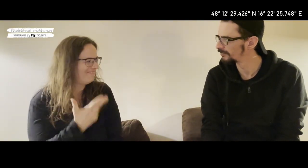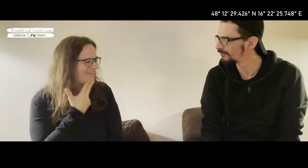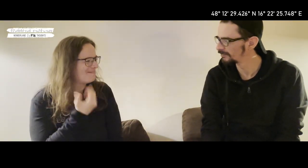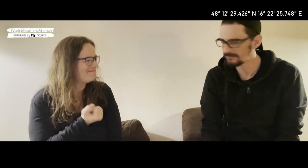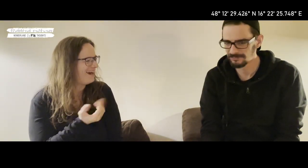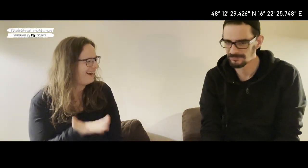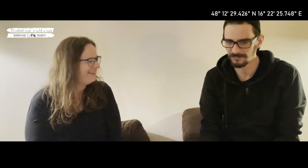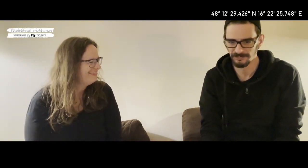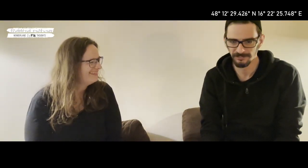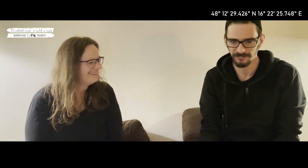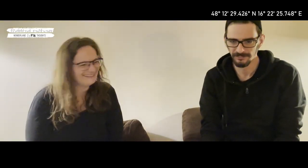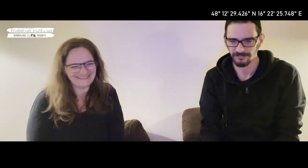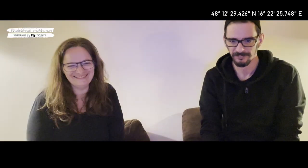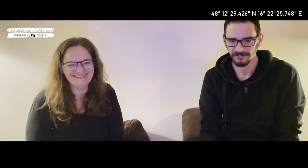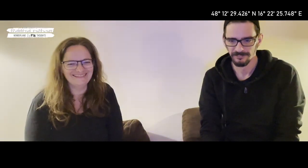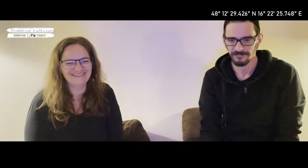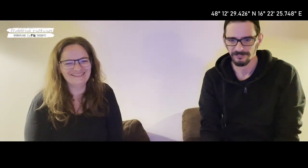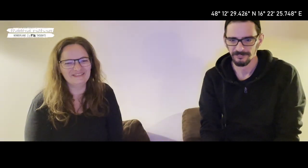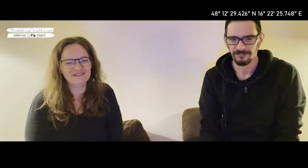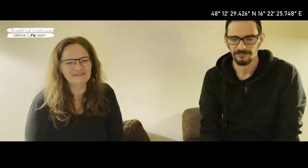Who comes up with such an idea? - I don't understand that either.